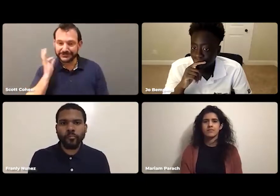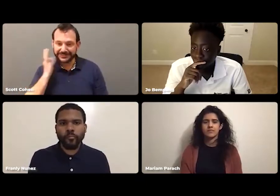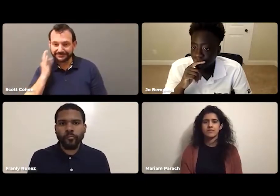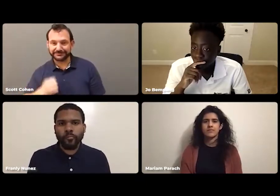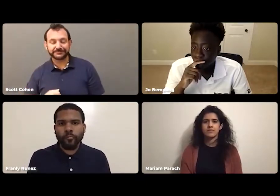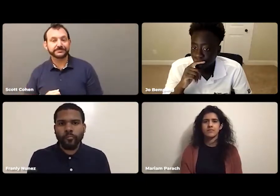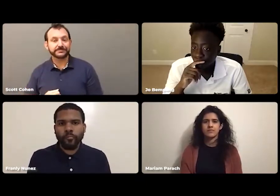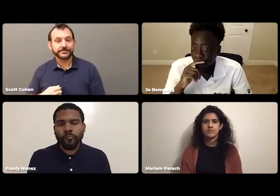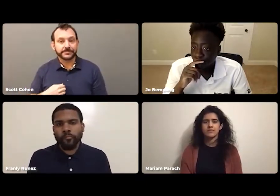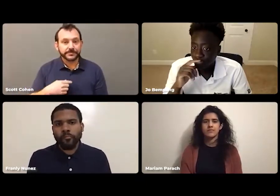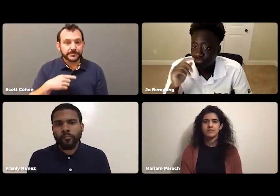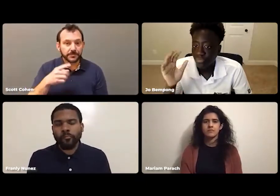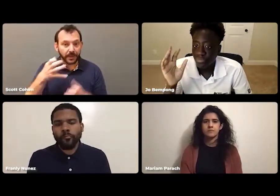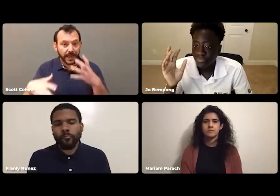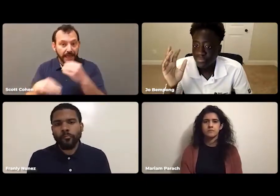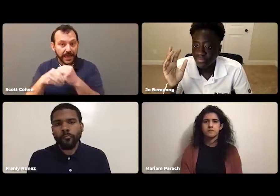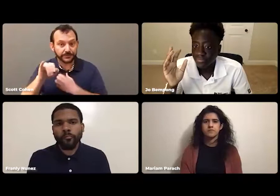Good point, Franly.